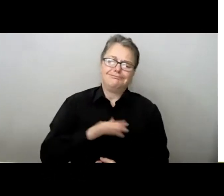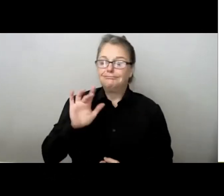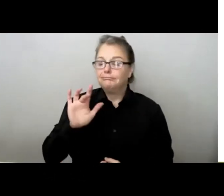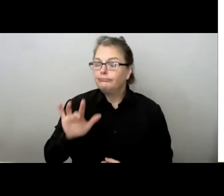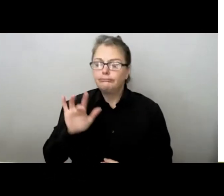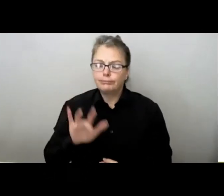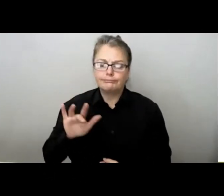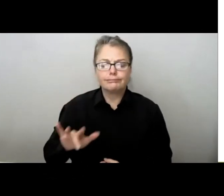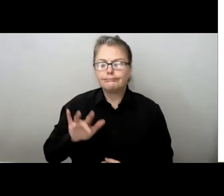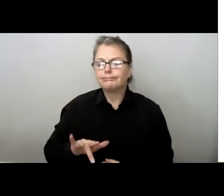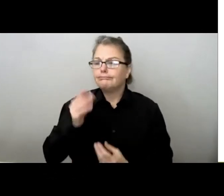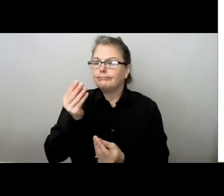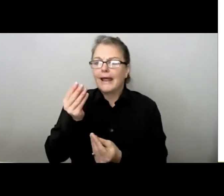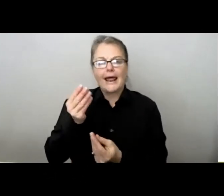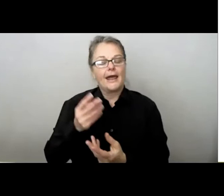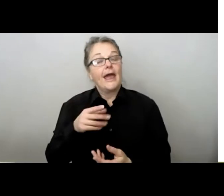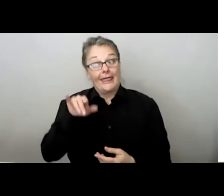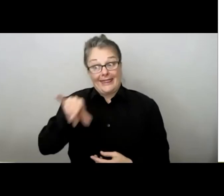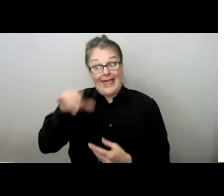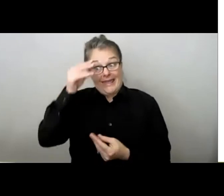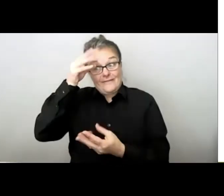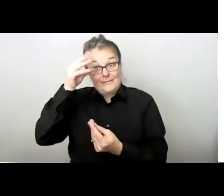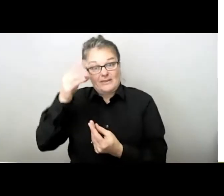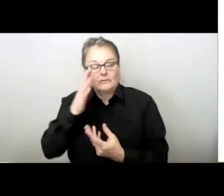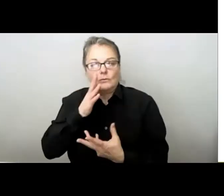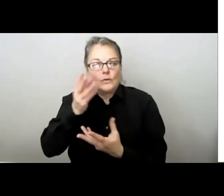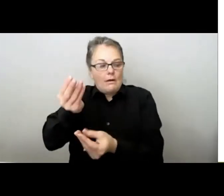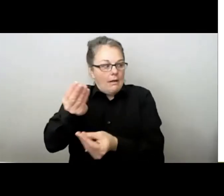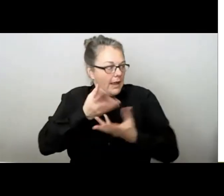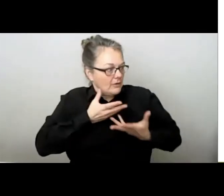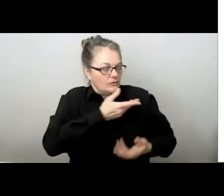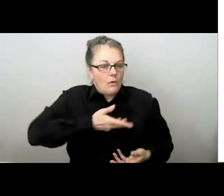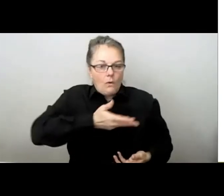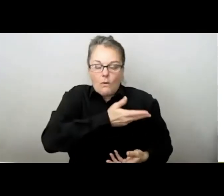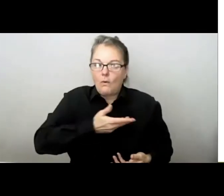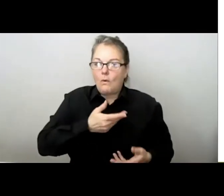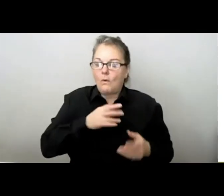AND WHAT WE CAN DO BETTER. THE SURVEYS WILL BE ANONYMOUS AND